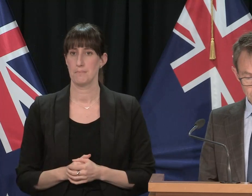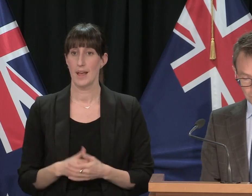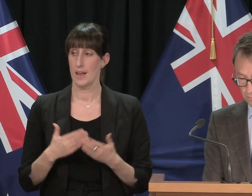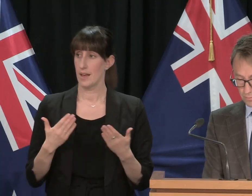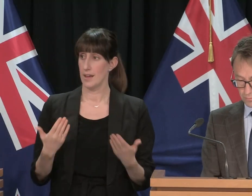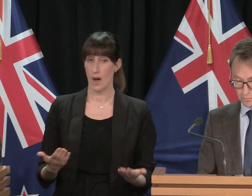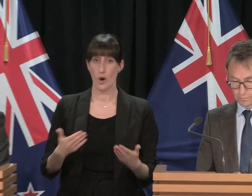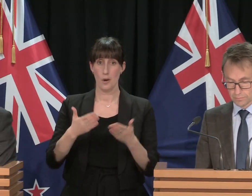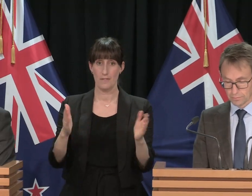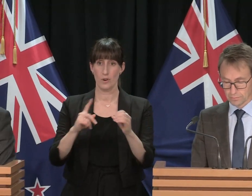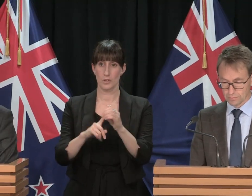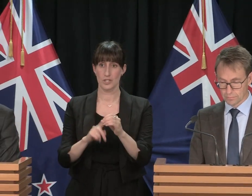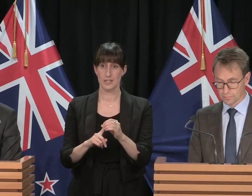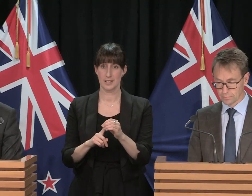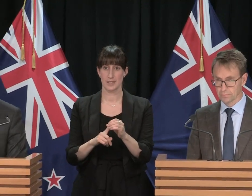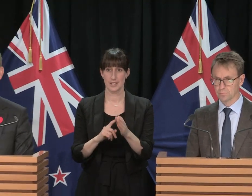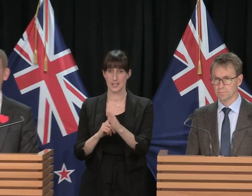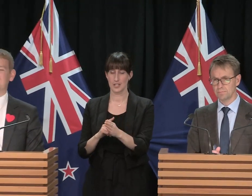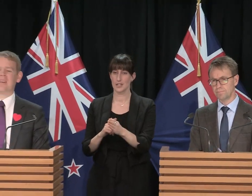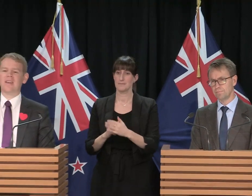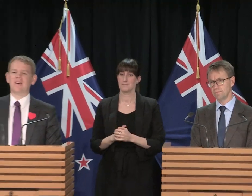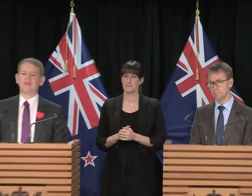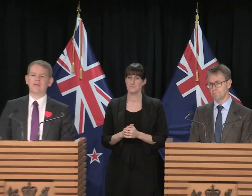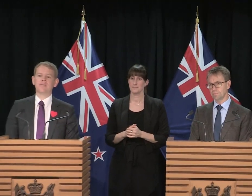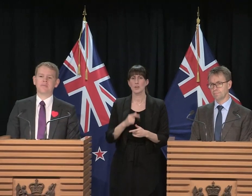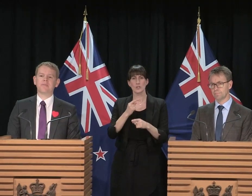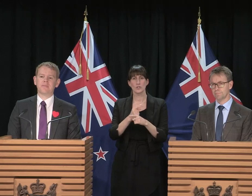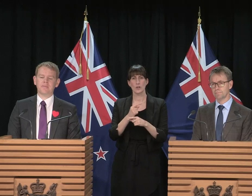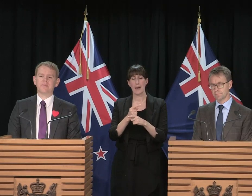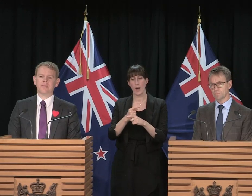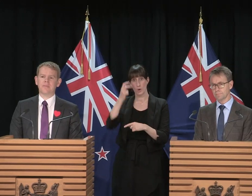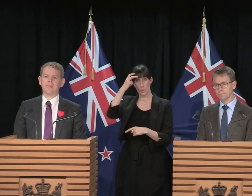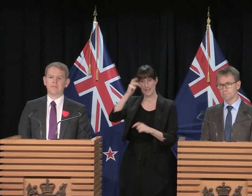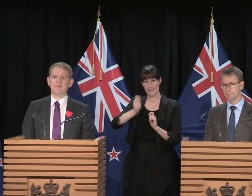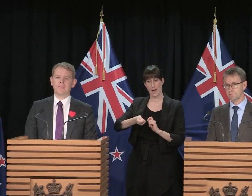as we deliver on those recommendations. Thanks, Minister. Happy to open up for questions.